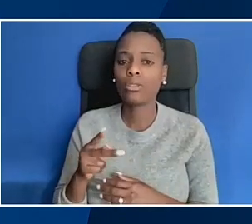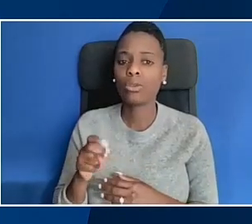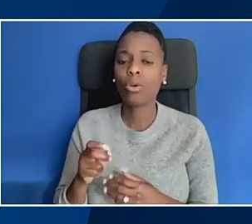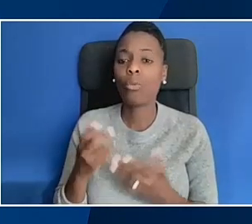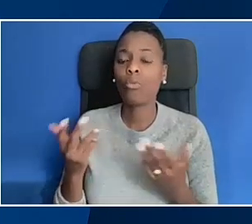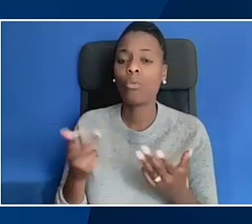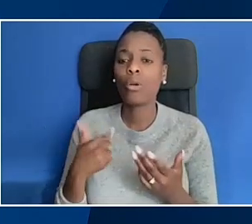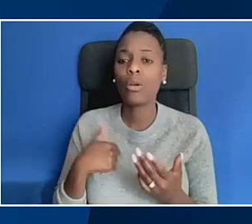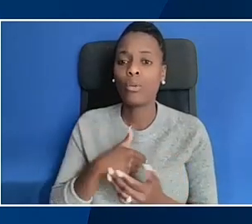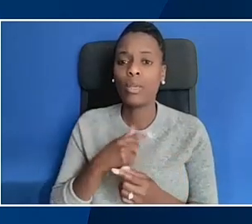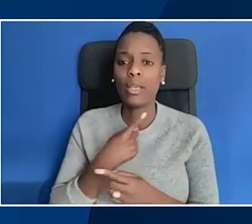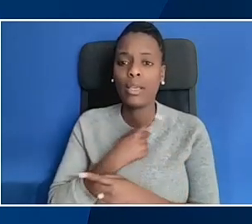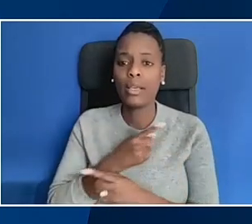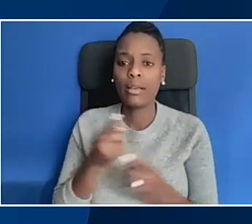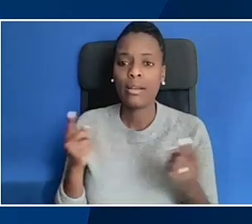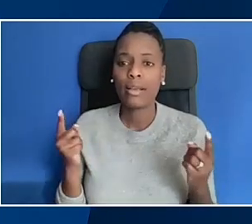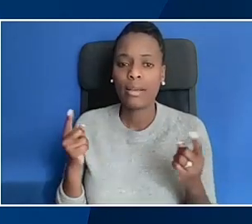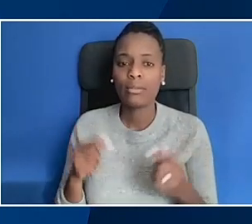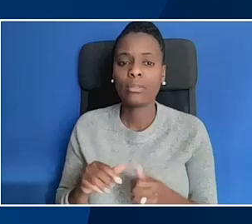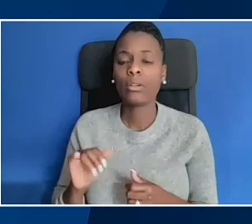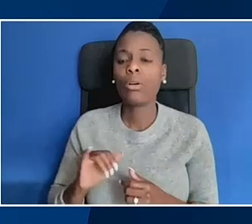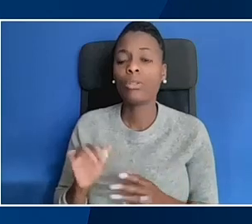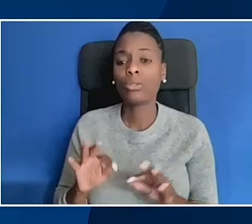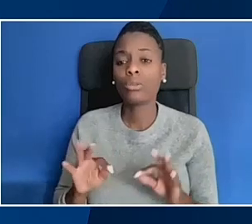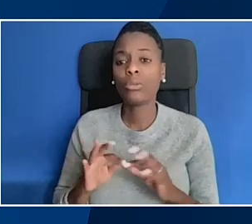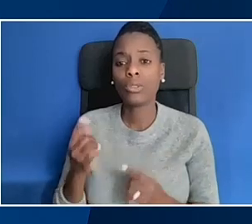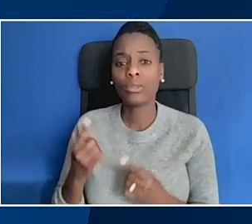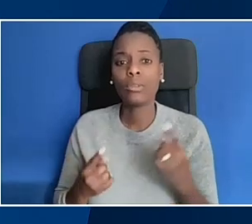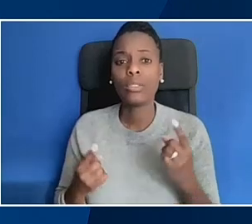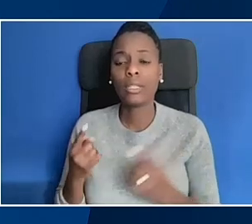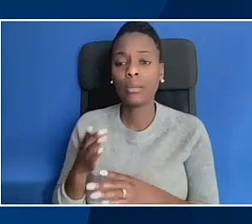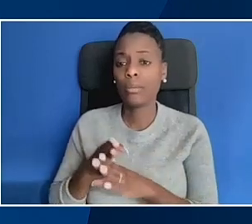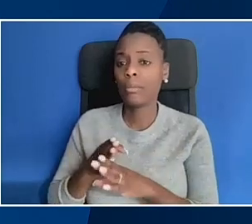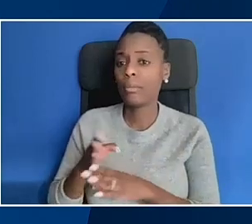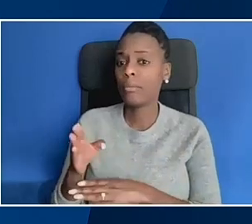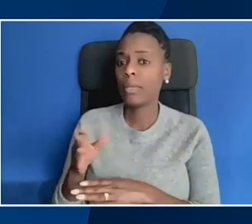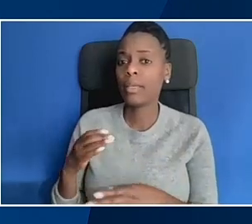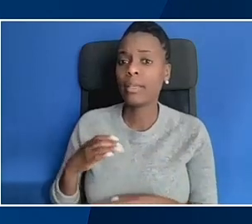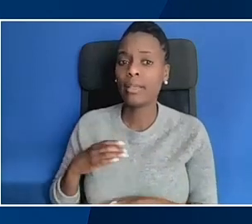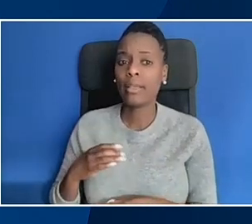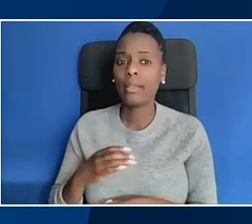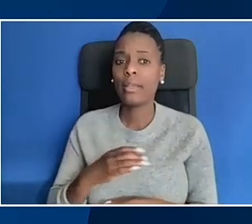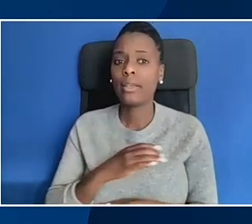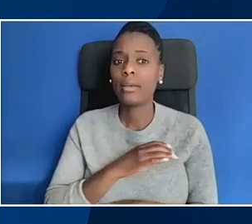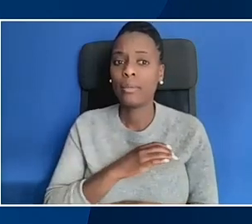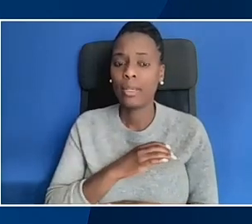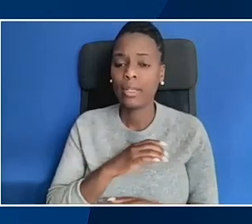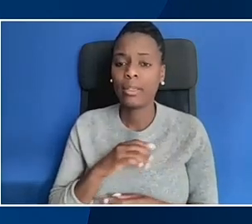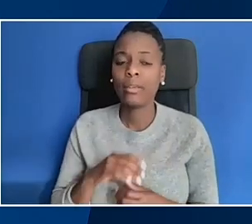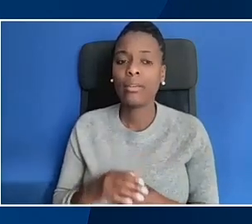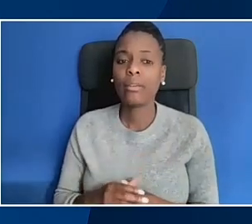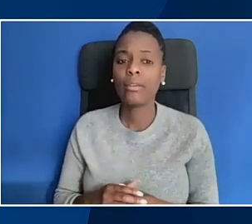also have to think about the on the main committee, like I said last time, the main committee is going to be very familiar